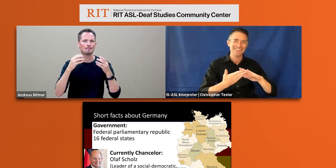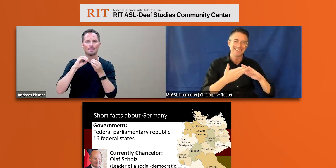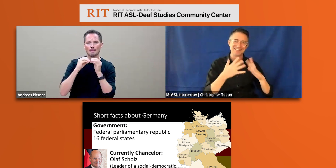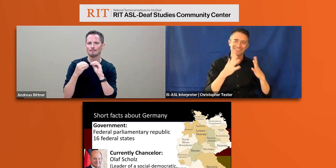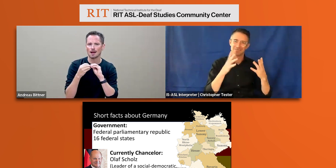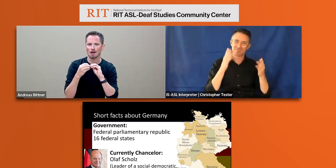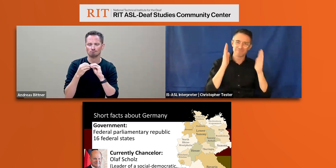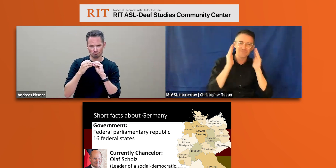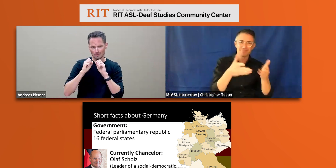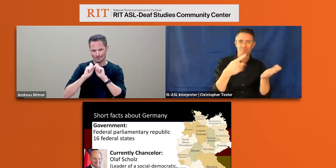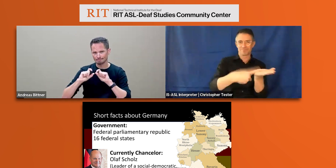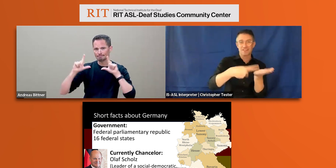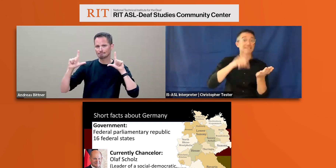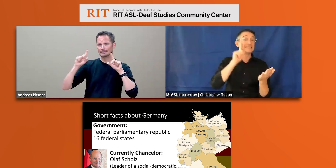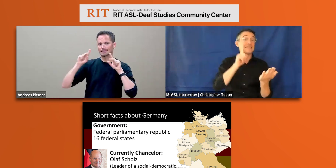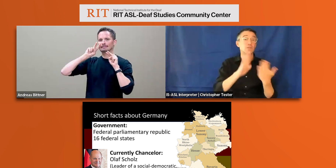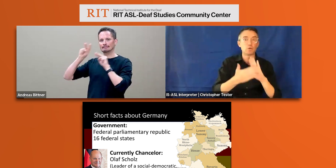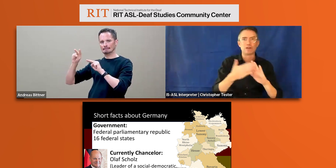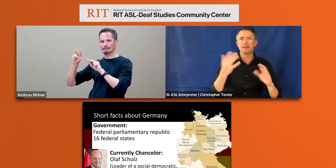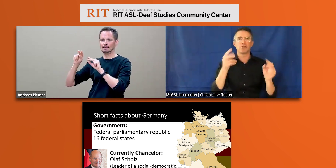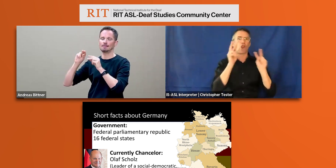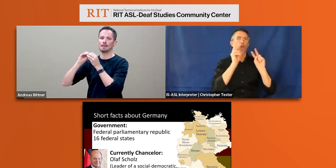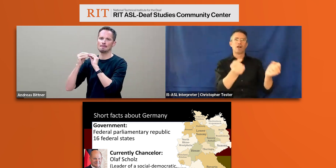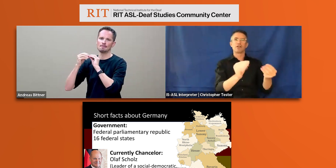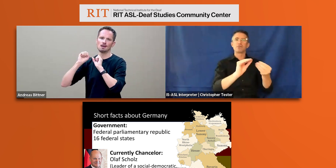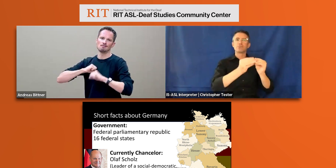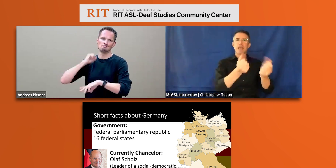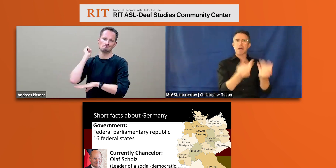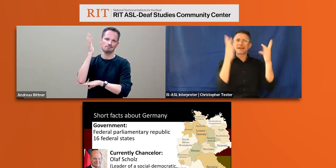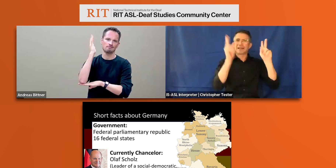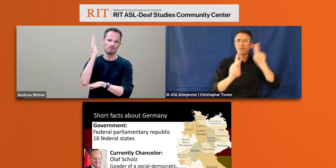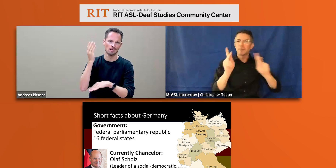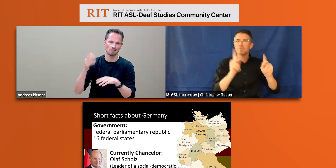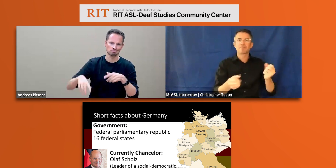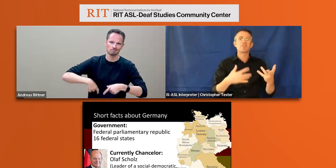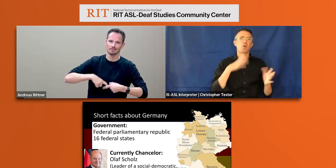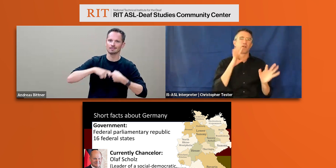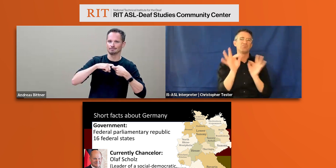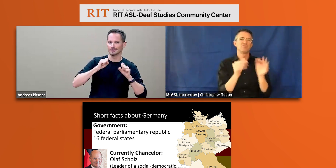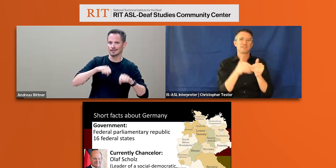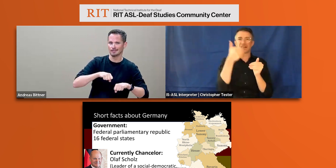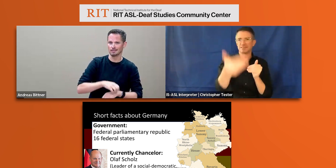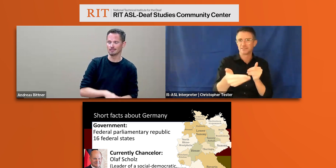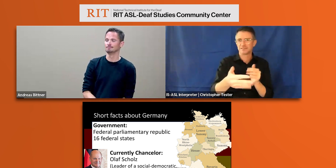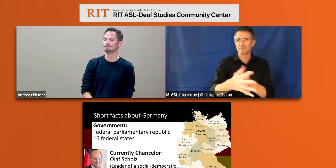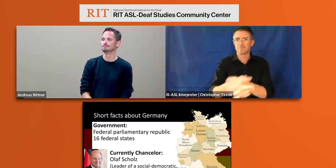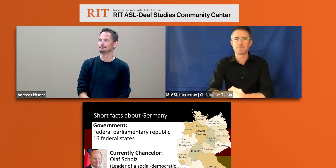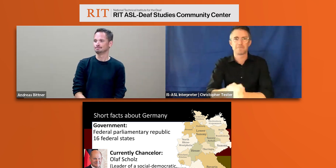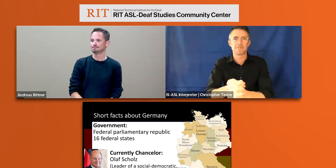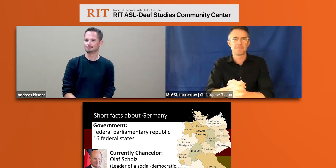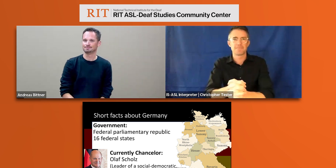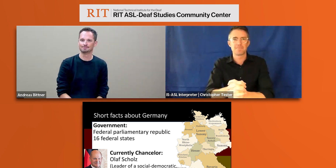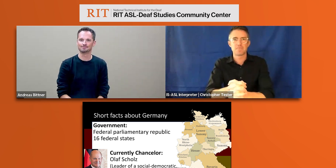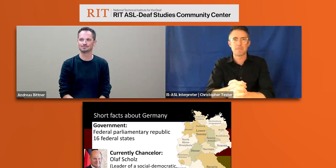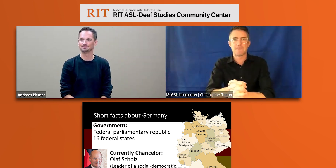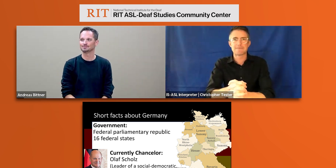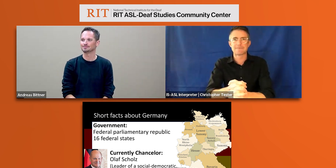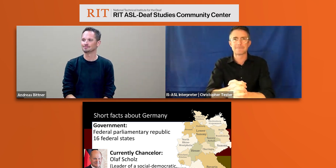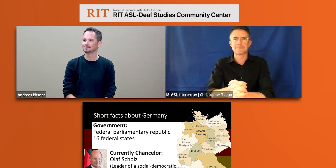I'm going to focus on the Deaf community in Germany. We'll talk about the number, the population of Deaf people,